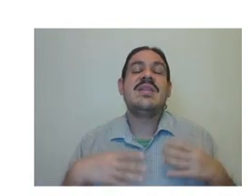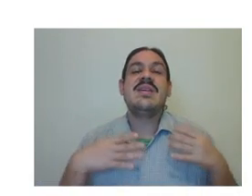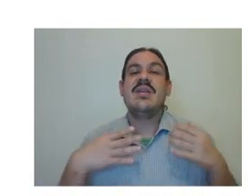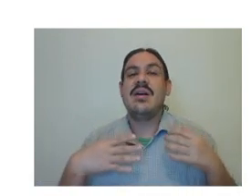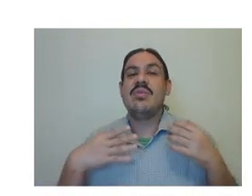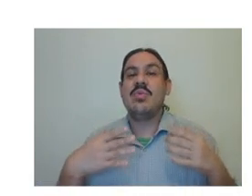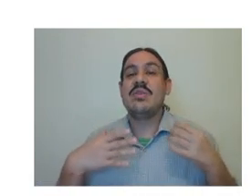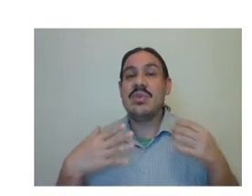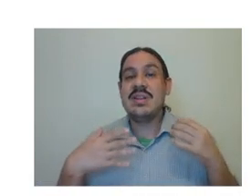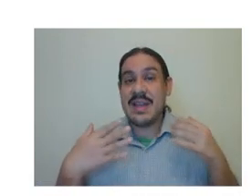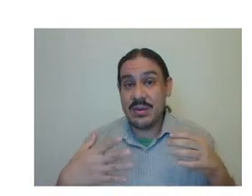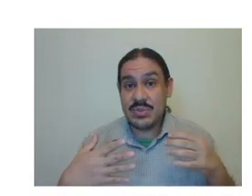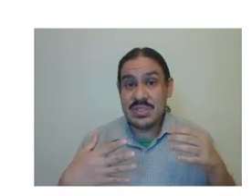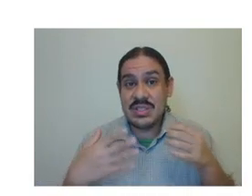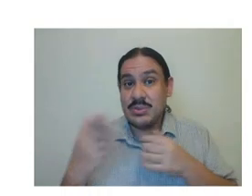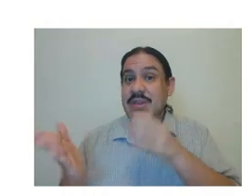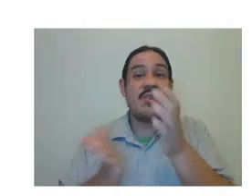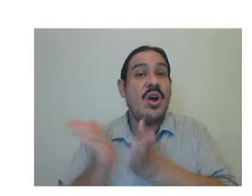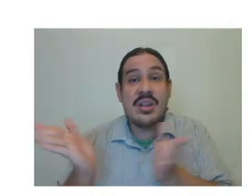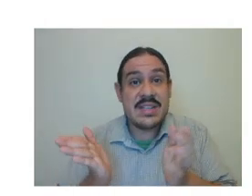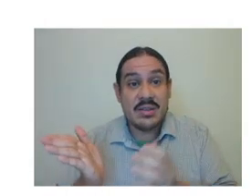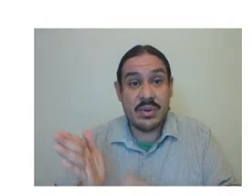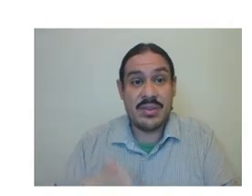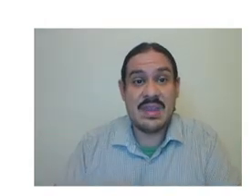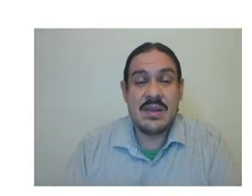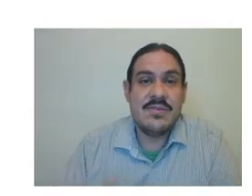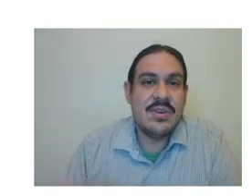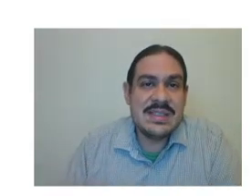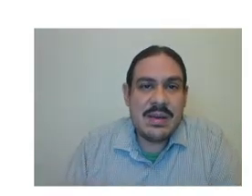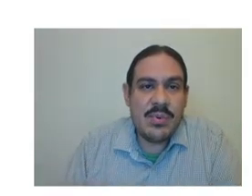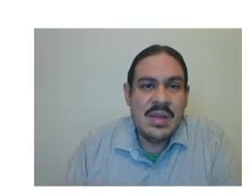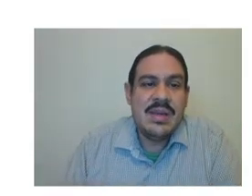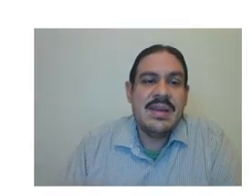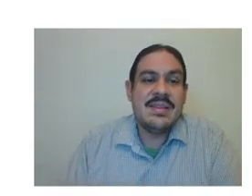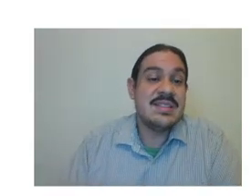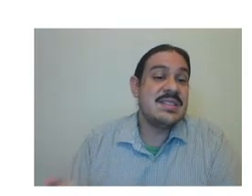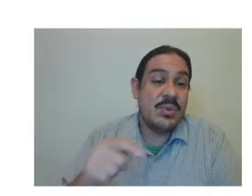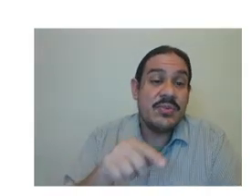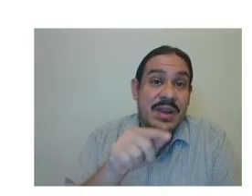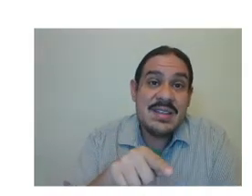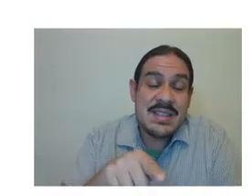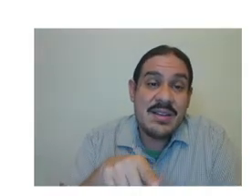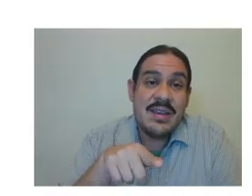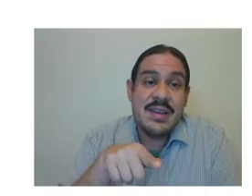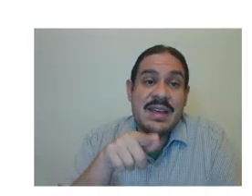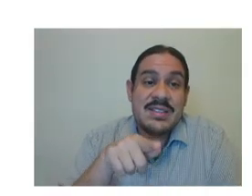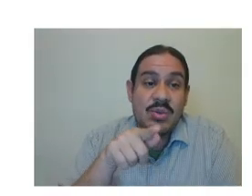the letters the glyphs are contained in the English writing system